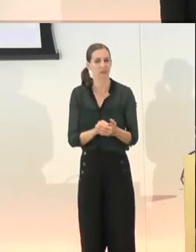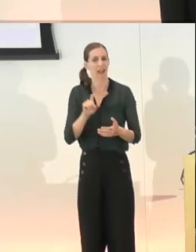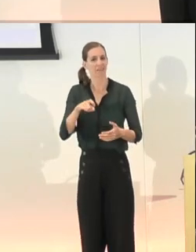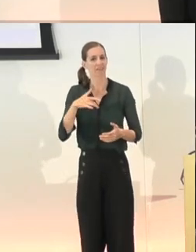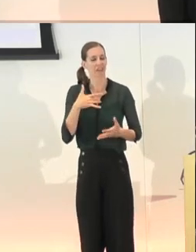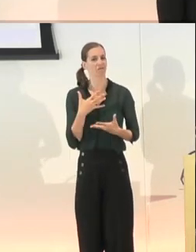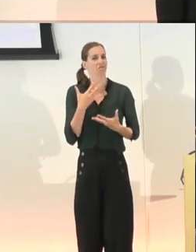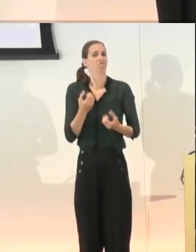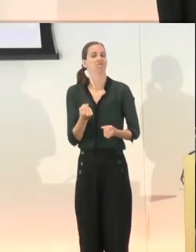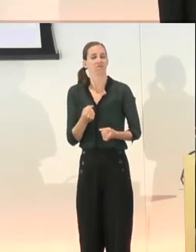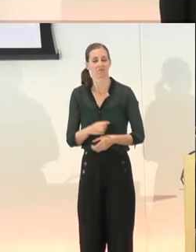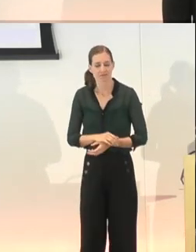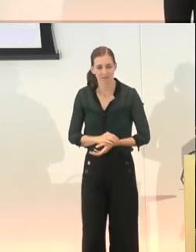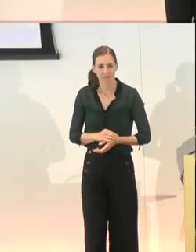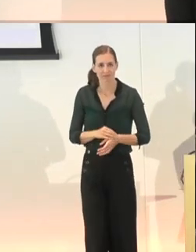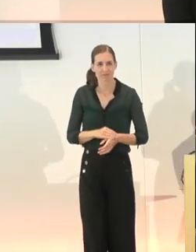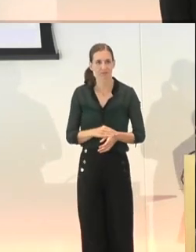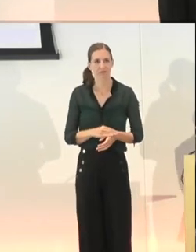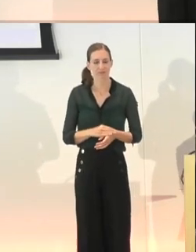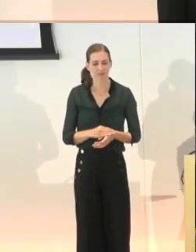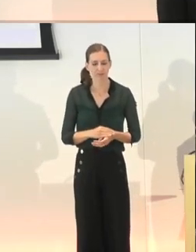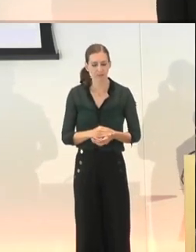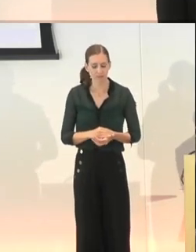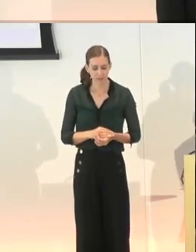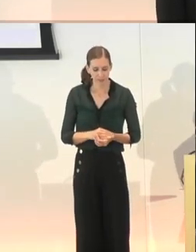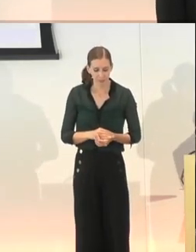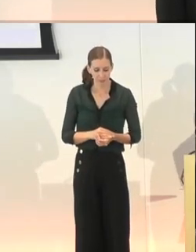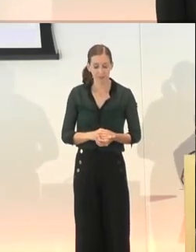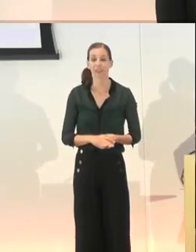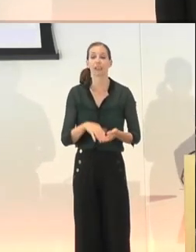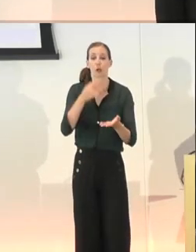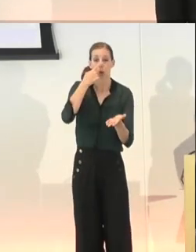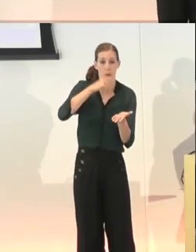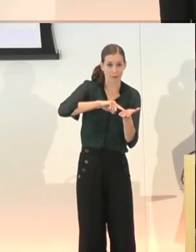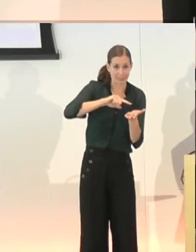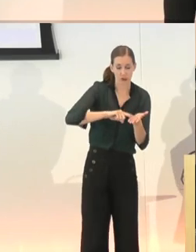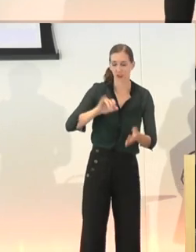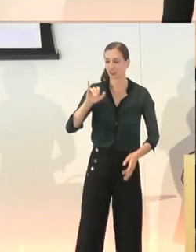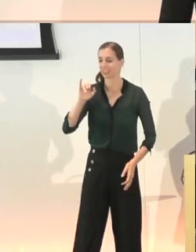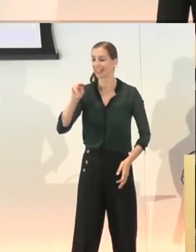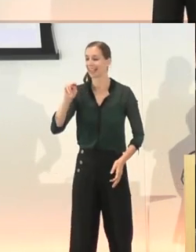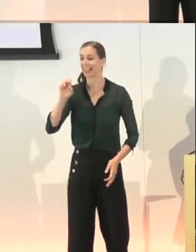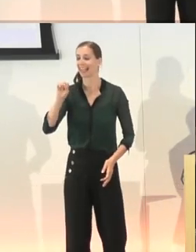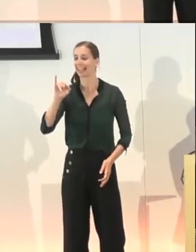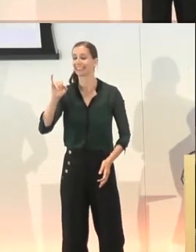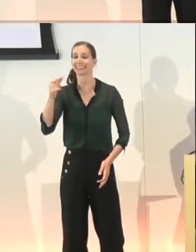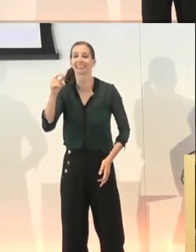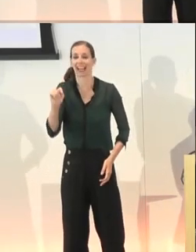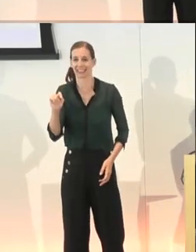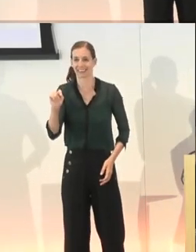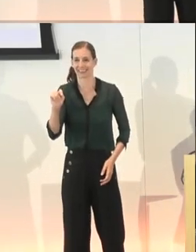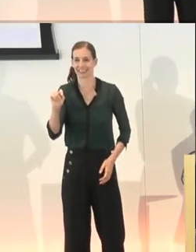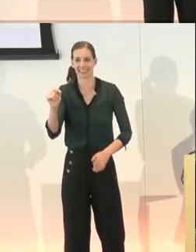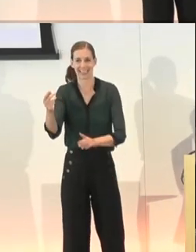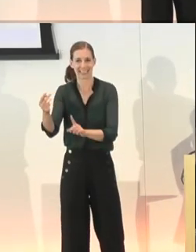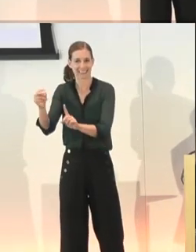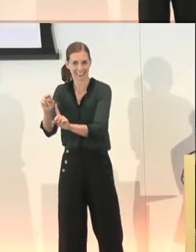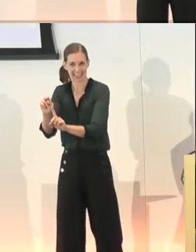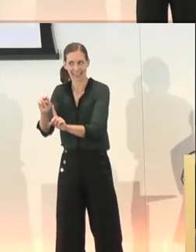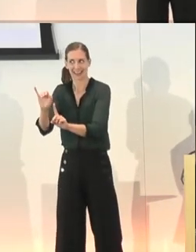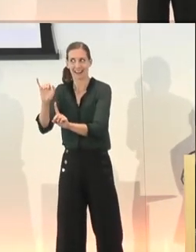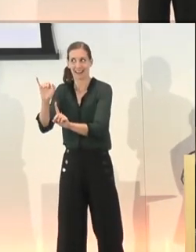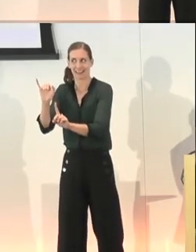The other is what the stink wishes research from inside. Insight and forms decisions. Insight is a